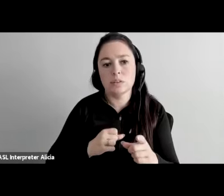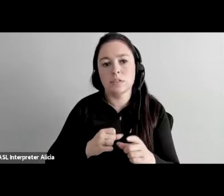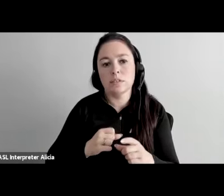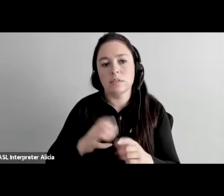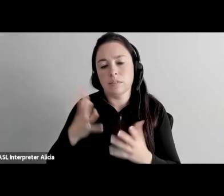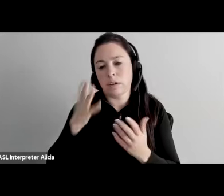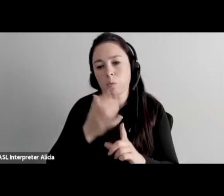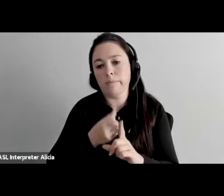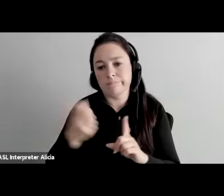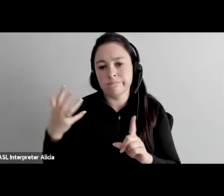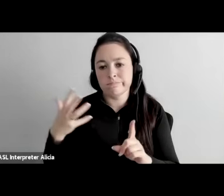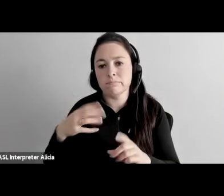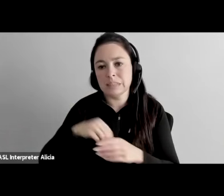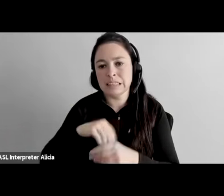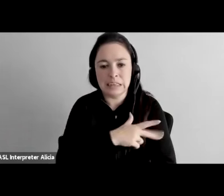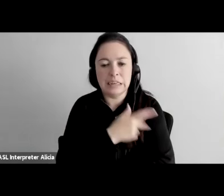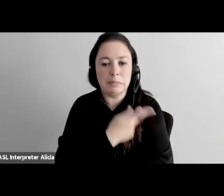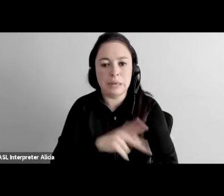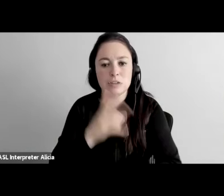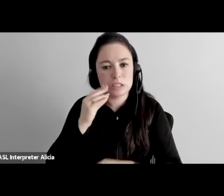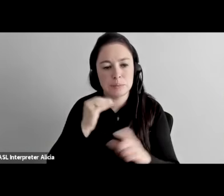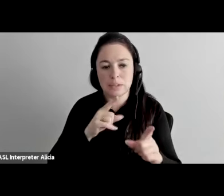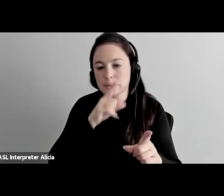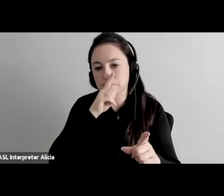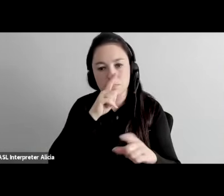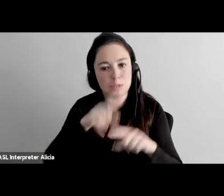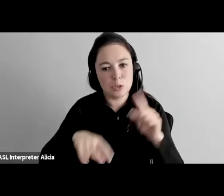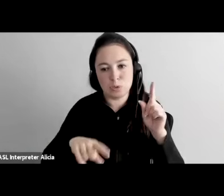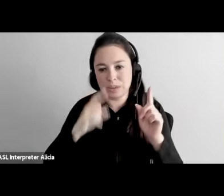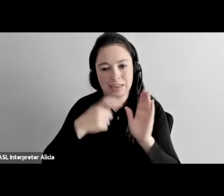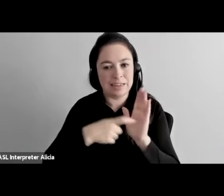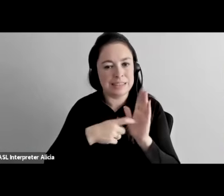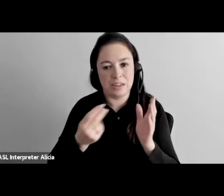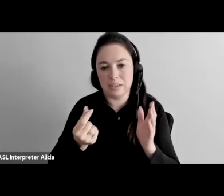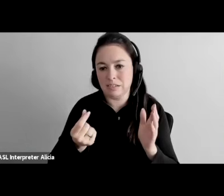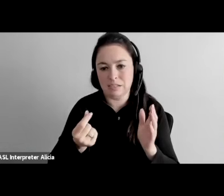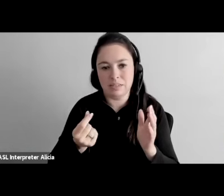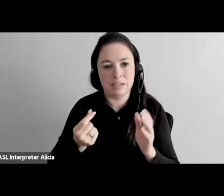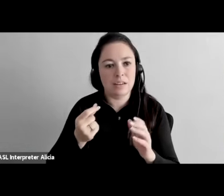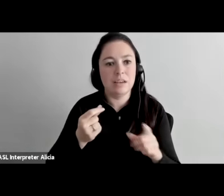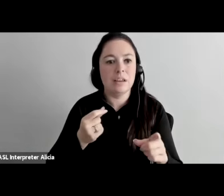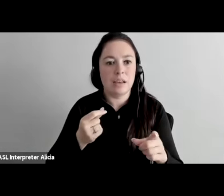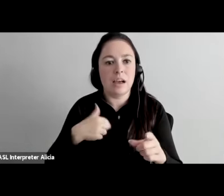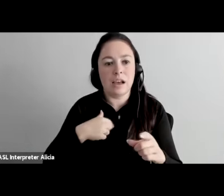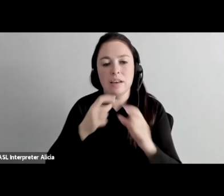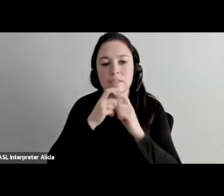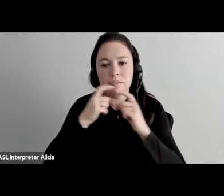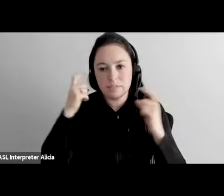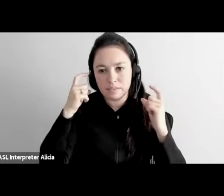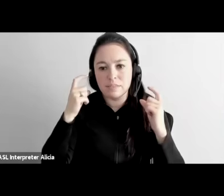you can't tell on the picture on the left because I'm wearing a mask but I'm terrified by paste feeding the